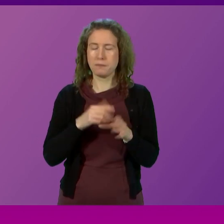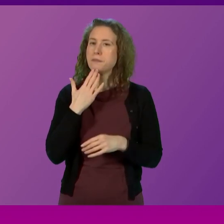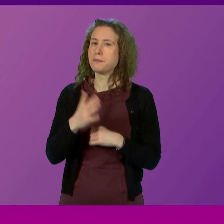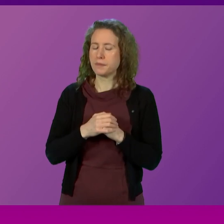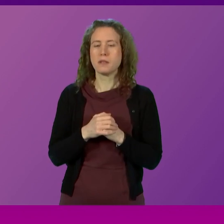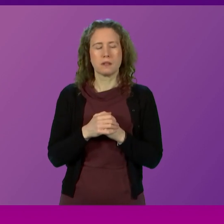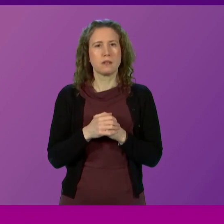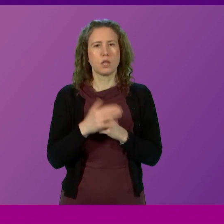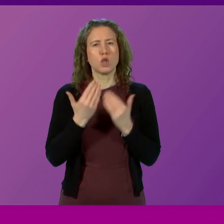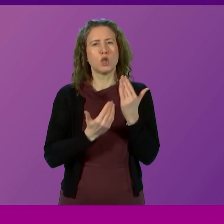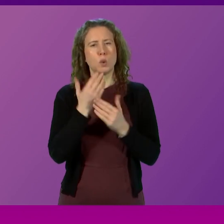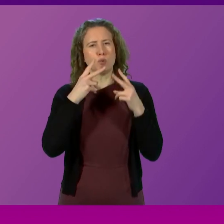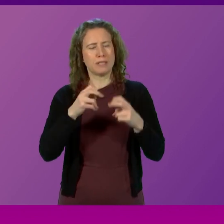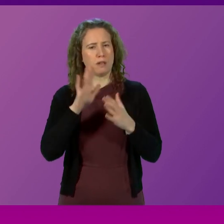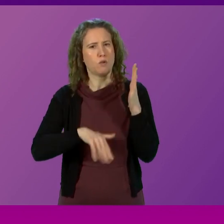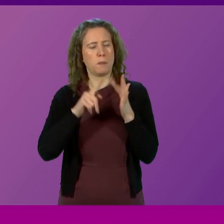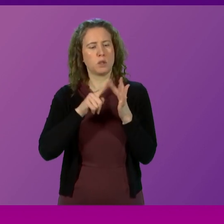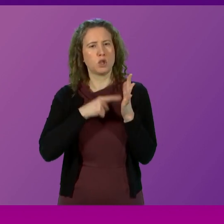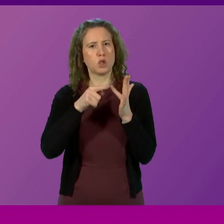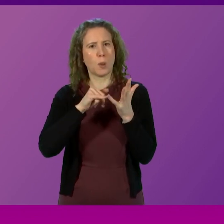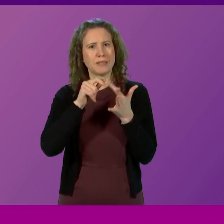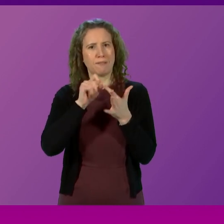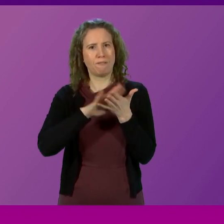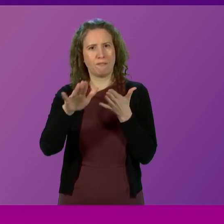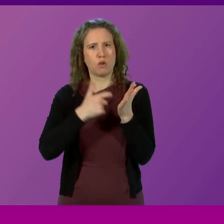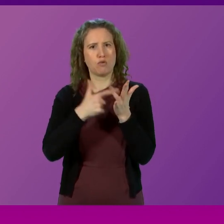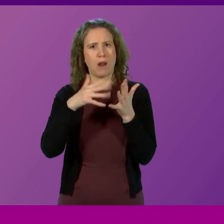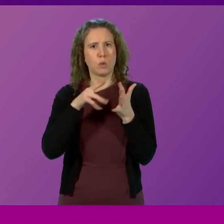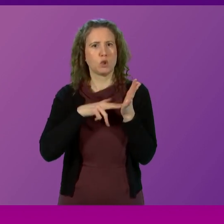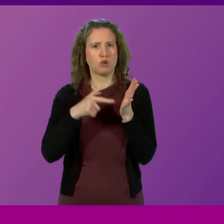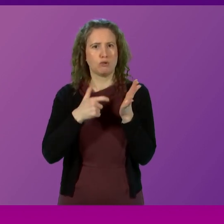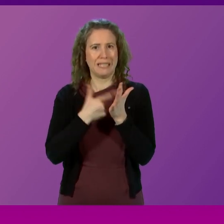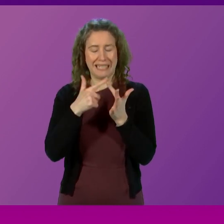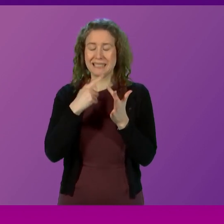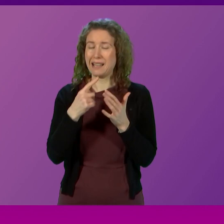New research from the Joseph Rowntree Foundation shows that 7.2 million people are going without